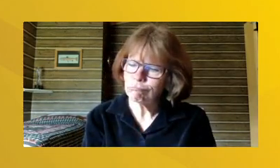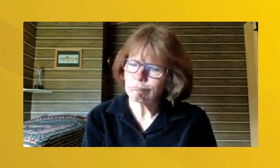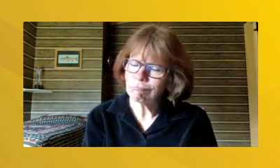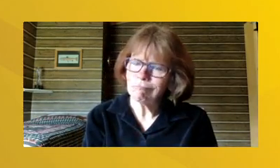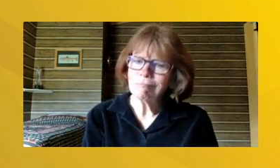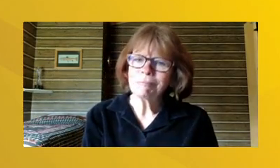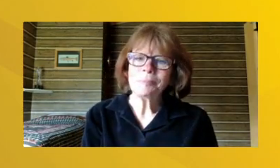OK.